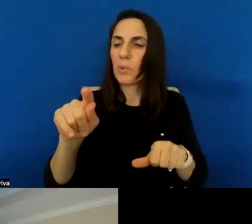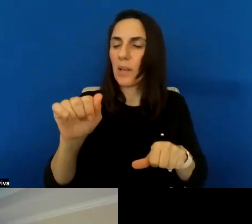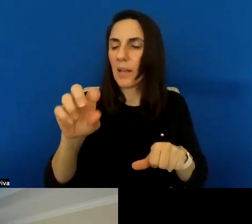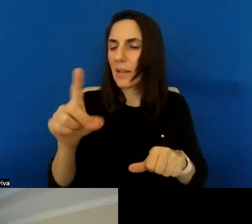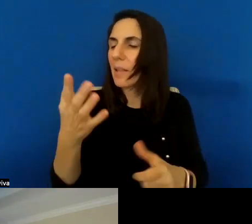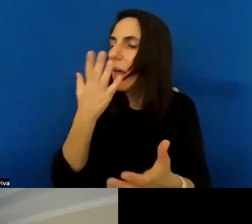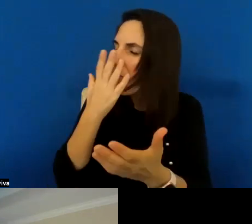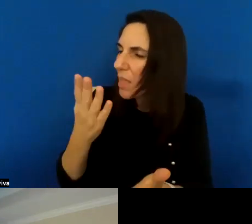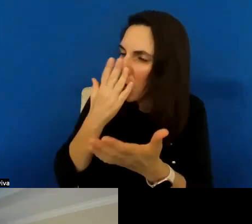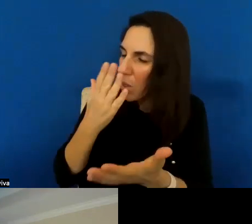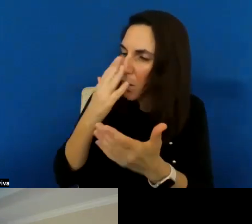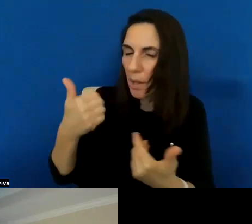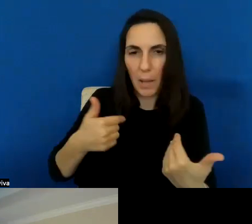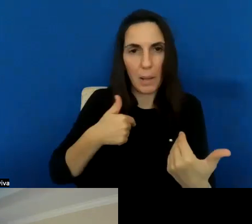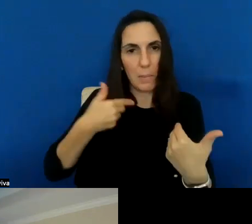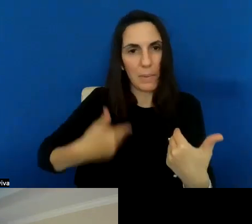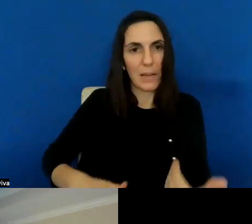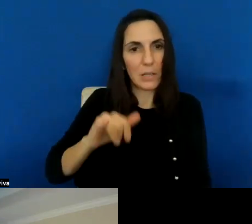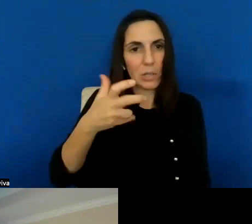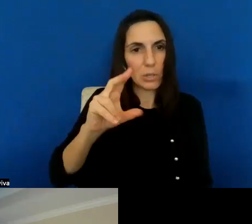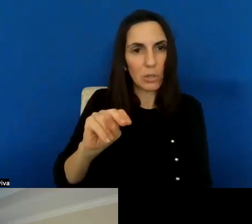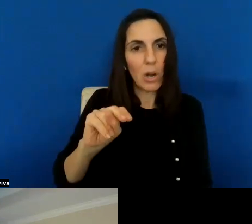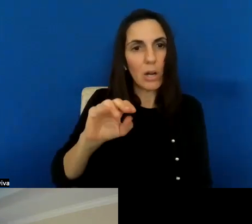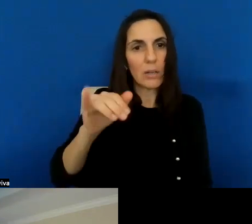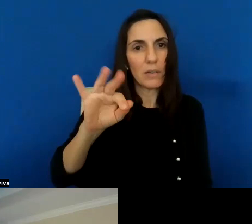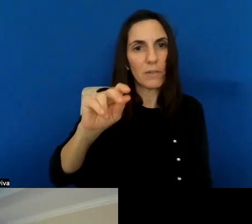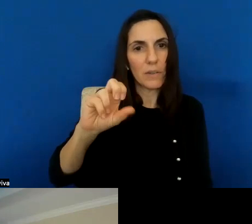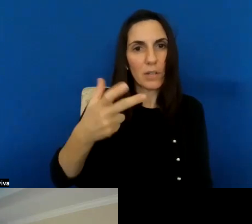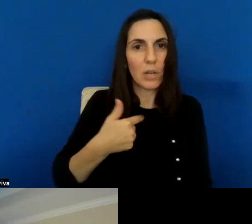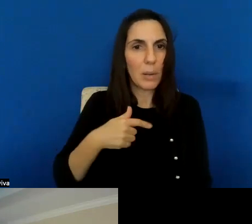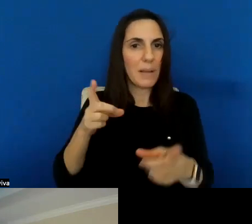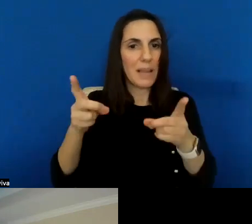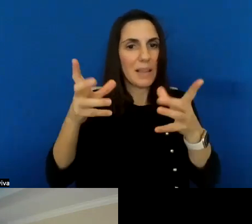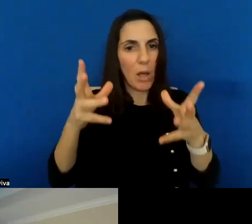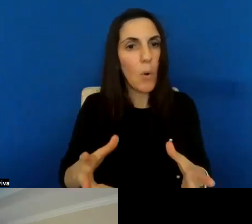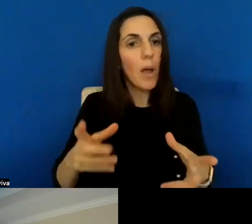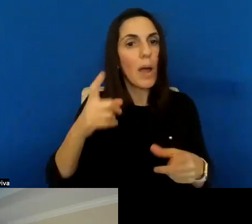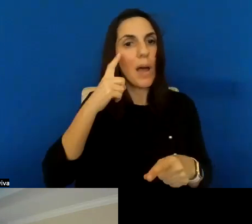11:08:17 My name is John Finch. I serve as the director of Ford is able program, able,